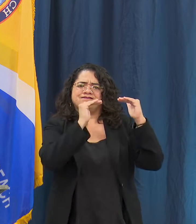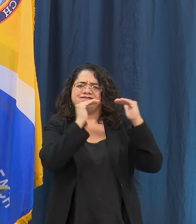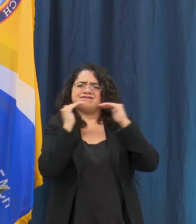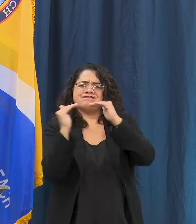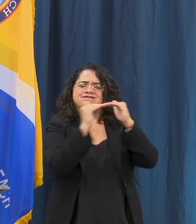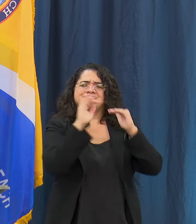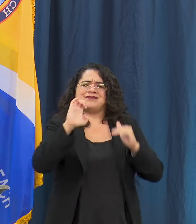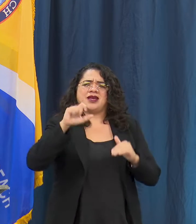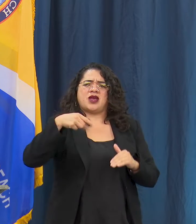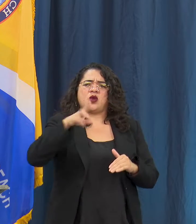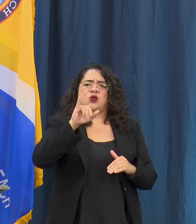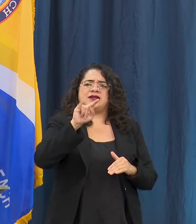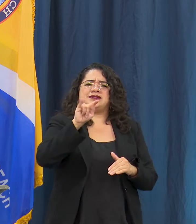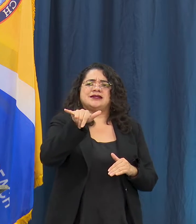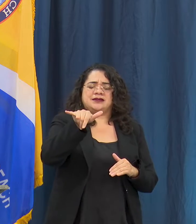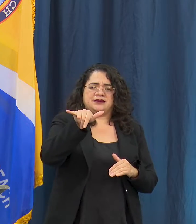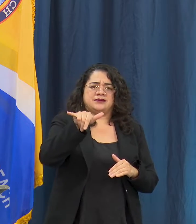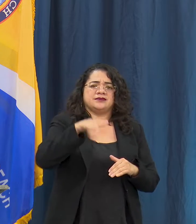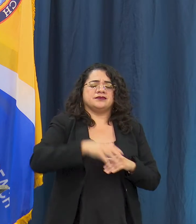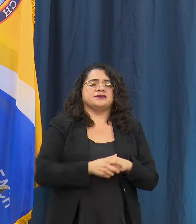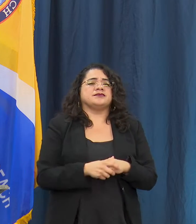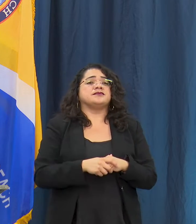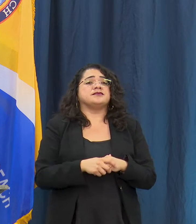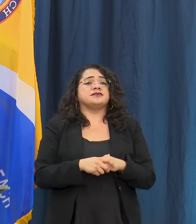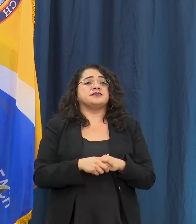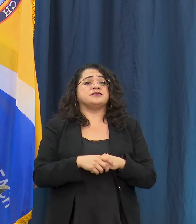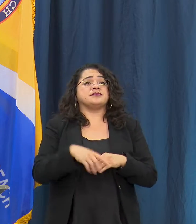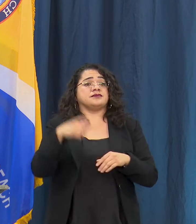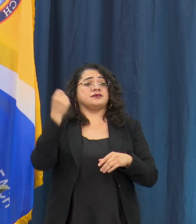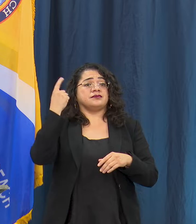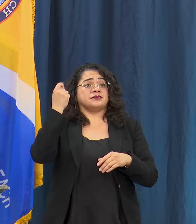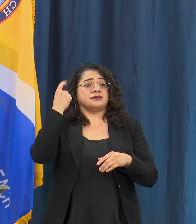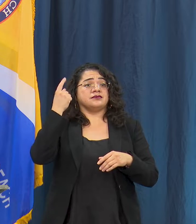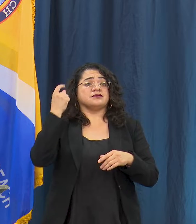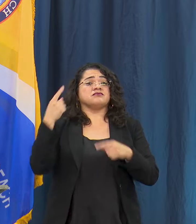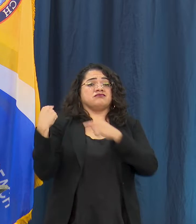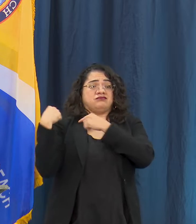starts of course by acknowledging it. For too long and in every aspect of American